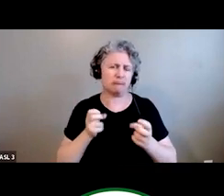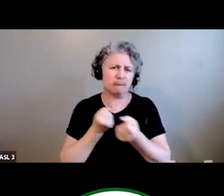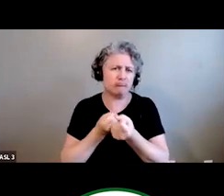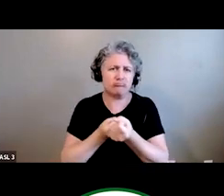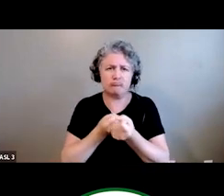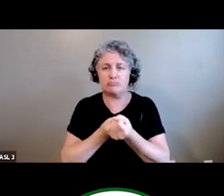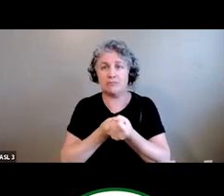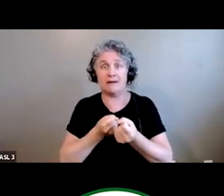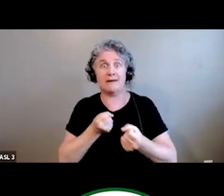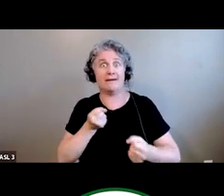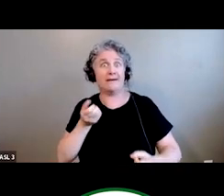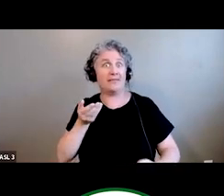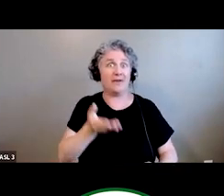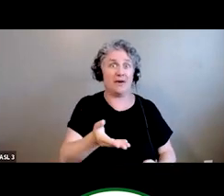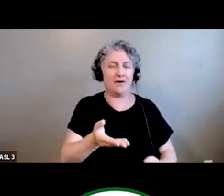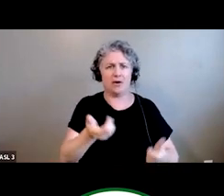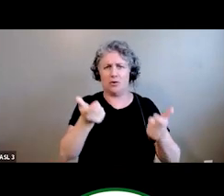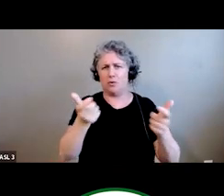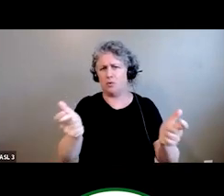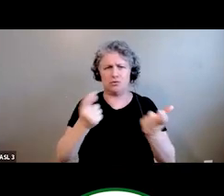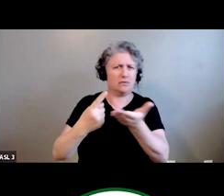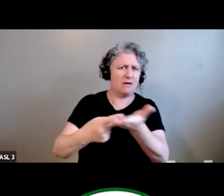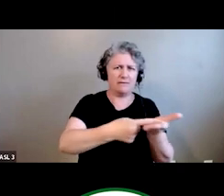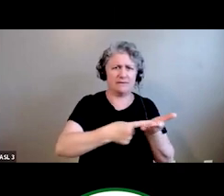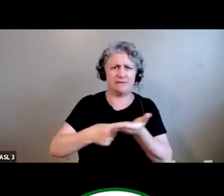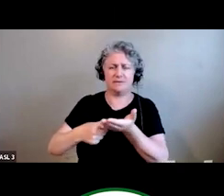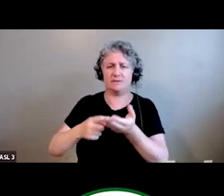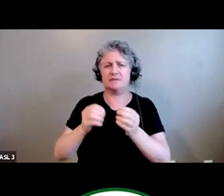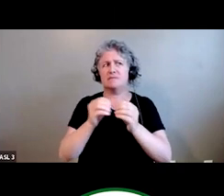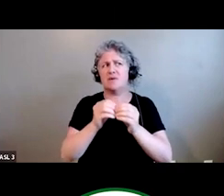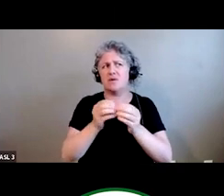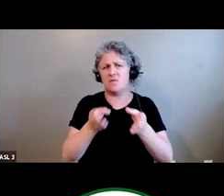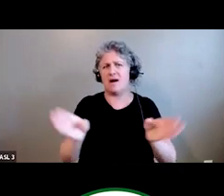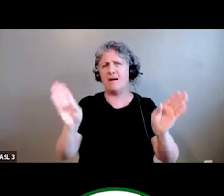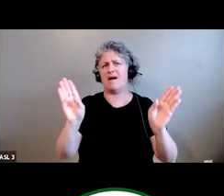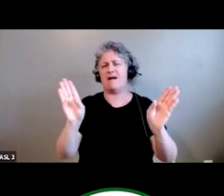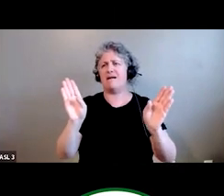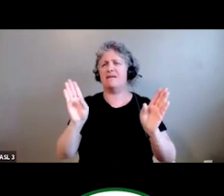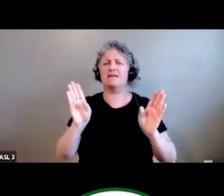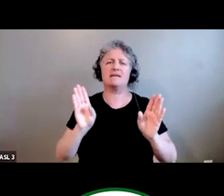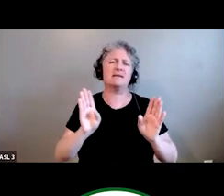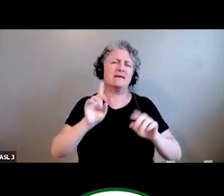disability. So more importantly, they understood of accessibility.